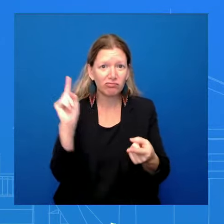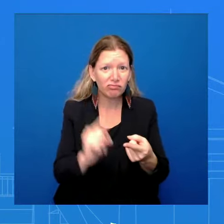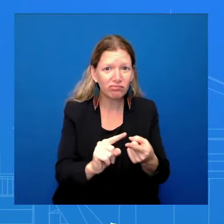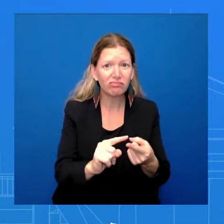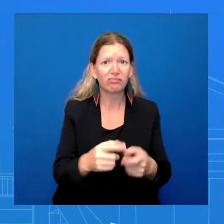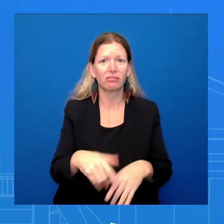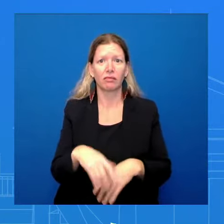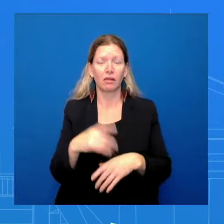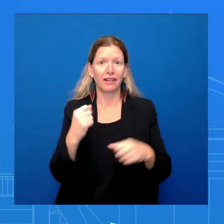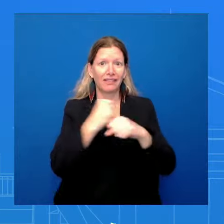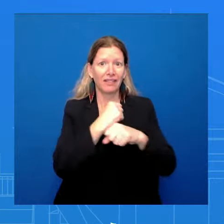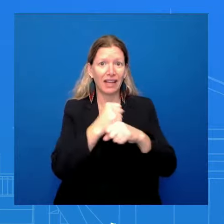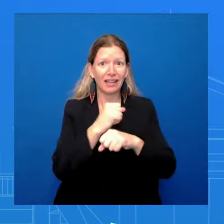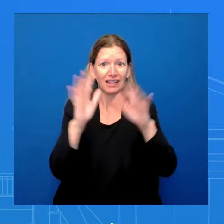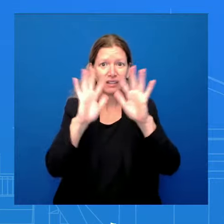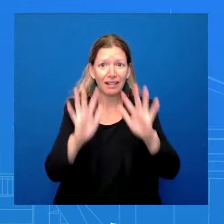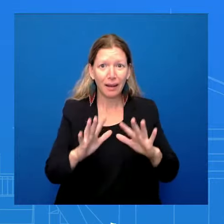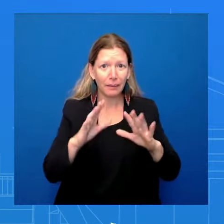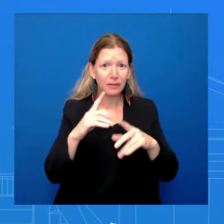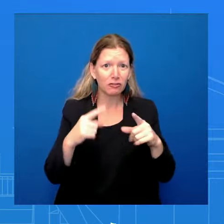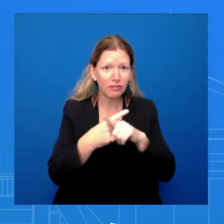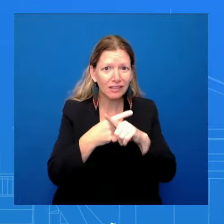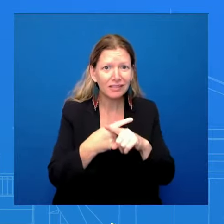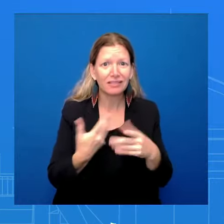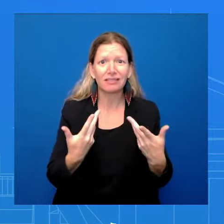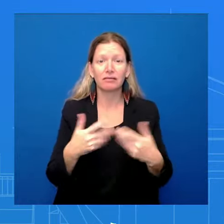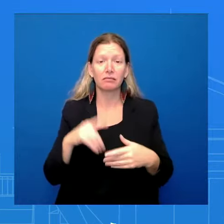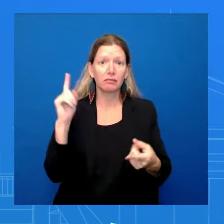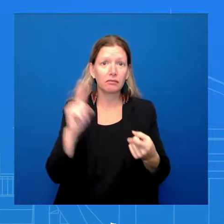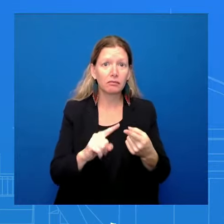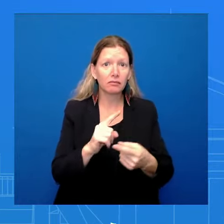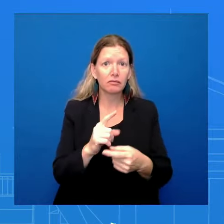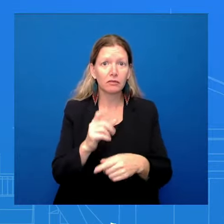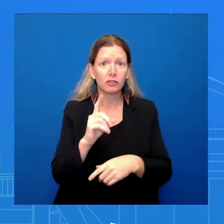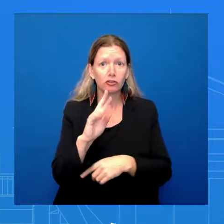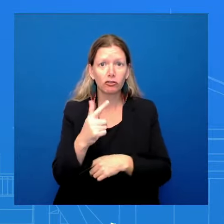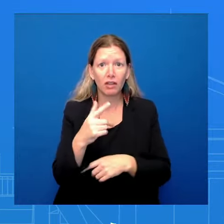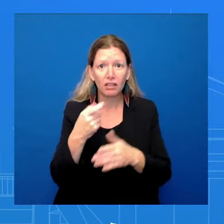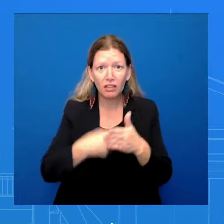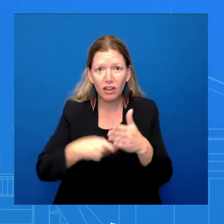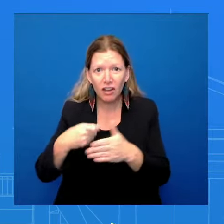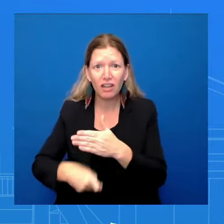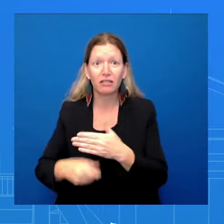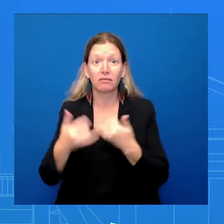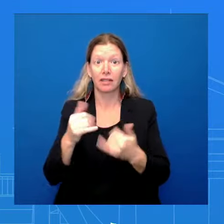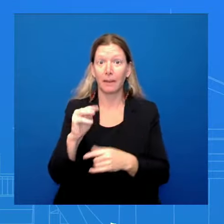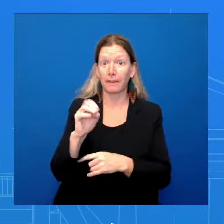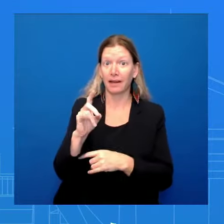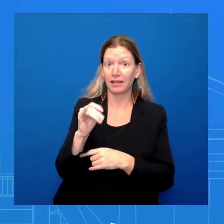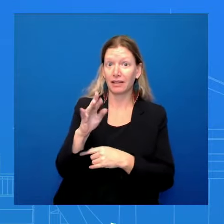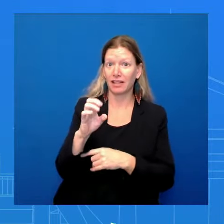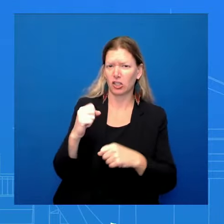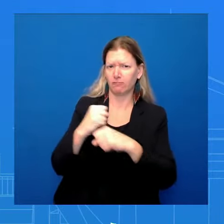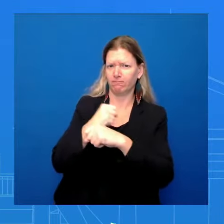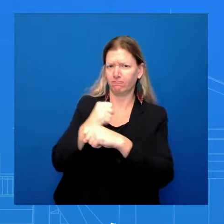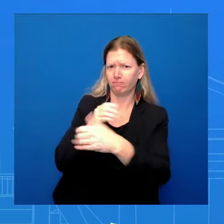All of these things are things that the presidents before this president had been trying to do for years and years and years and have not been able to do that.